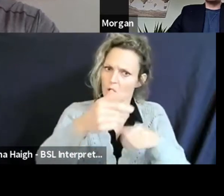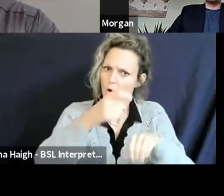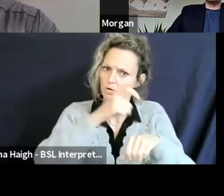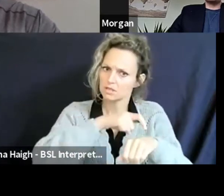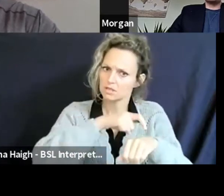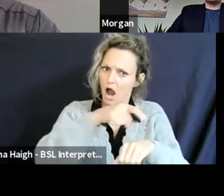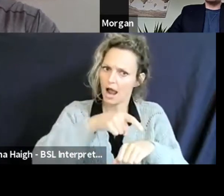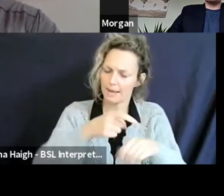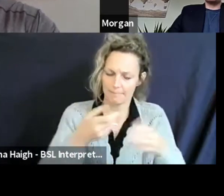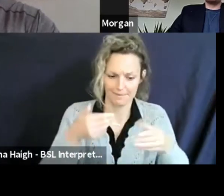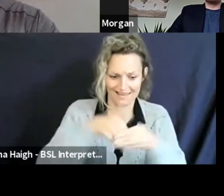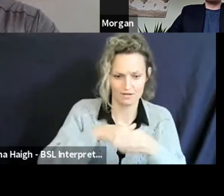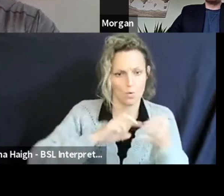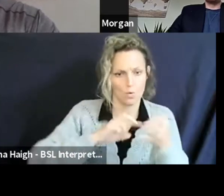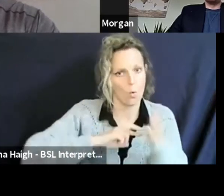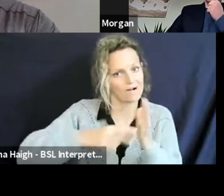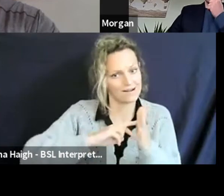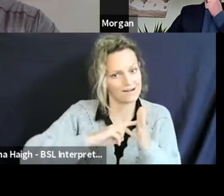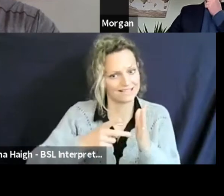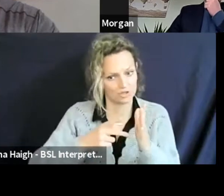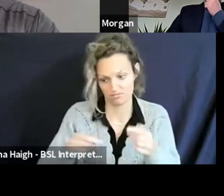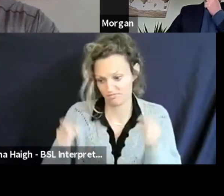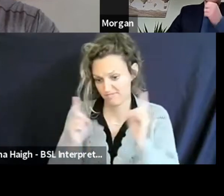And as well, research shows that disabled people are much likely to be more loyal to an organisation and stay